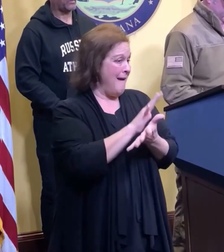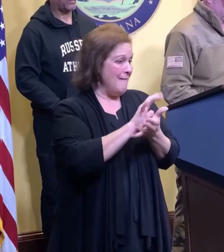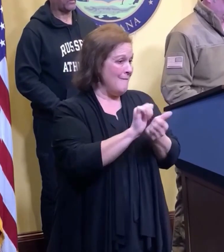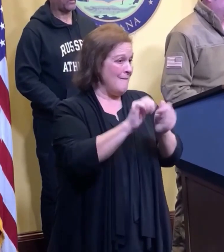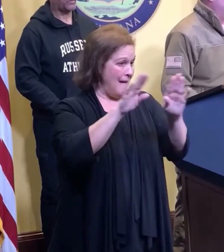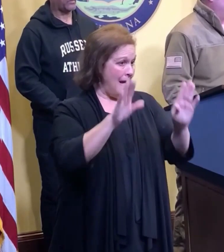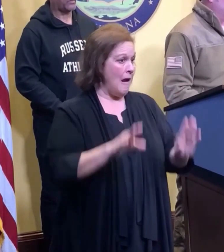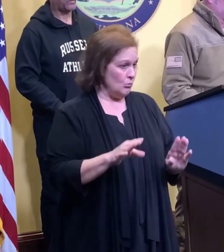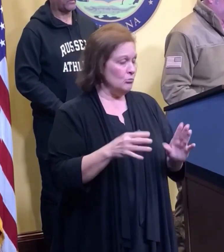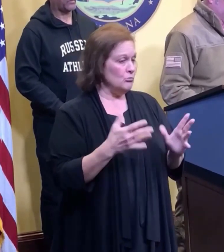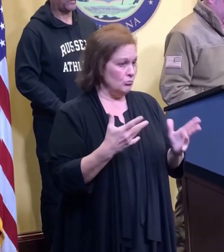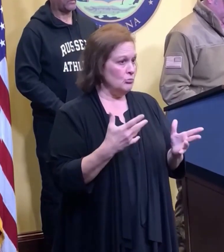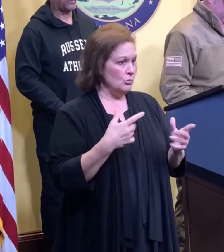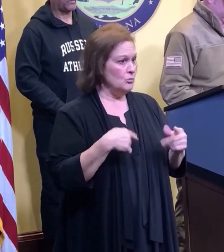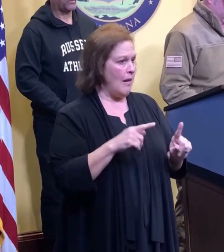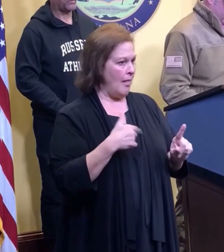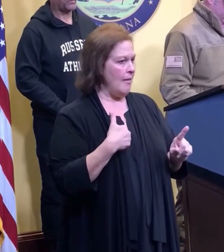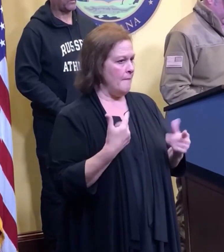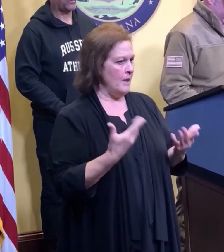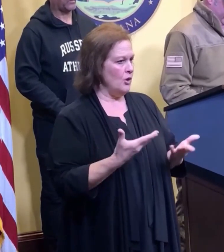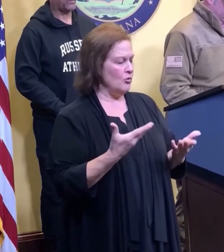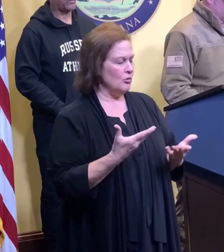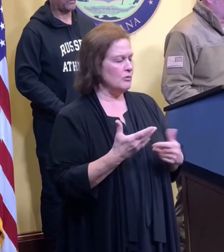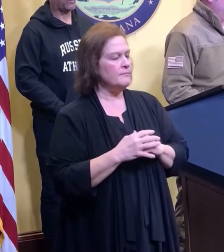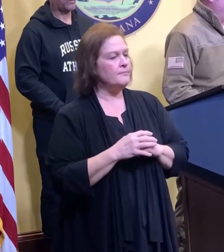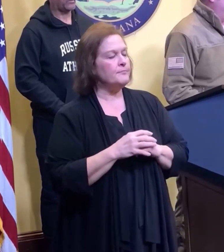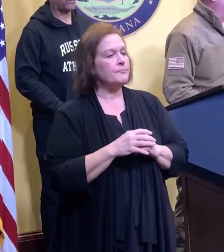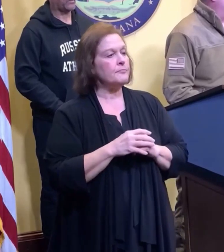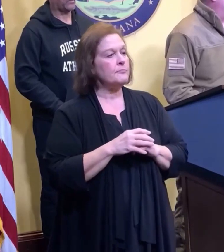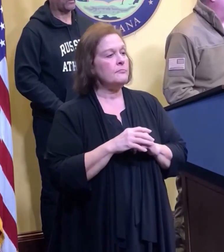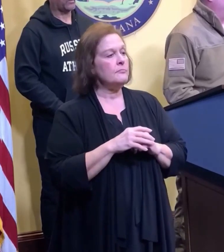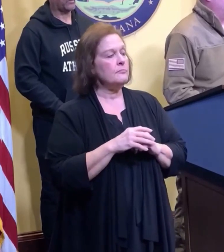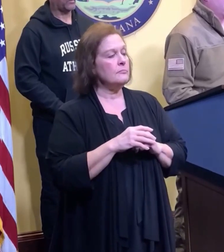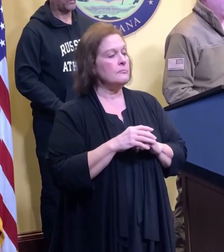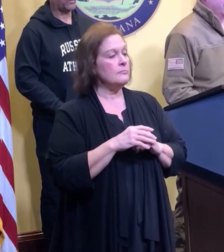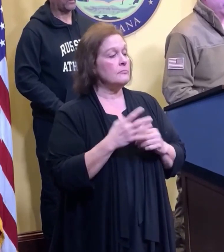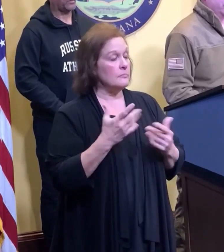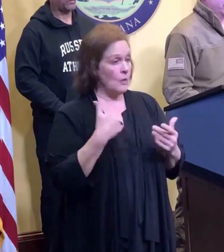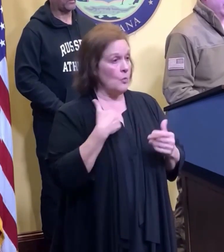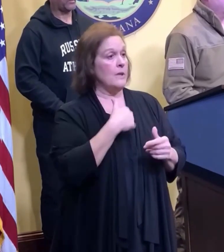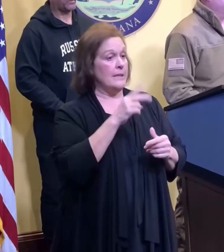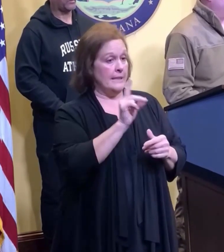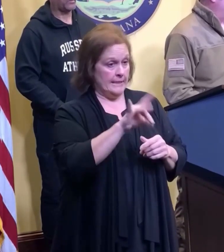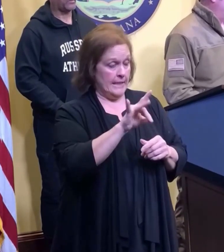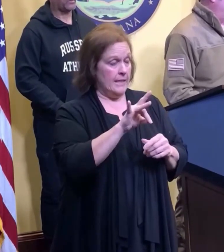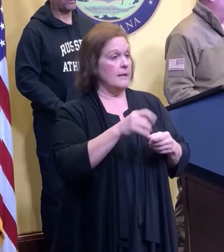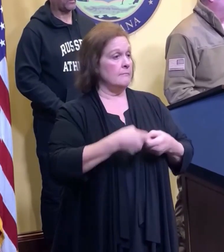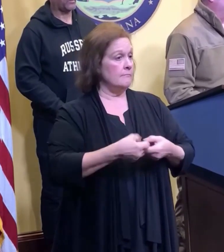during my my time up here to talk about that we have put out tarps to council members thomas and